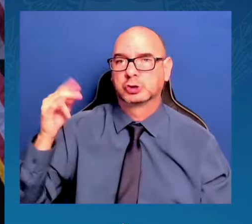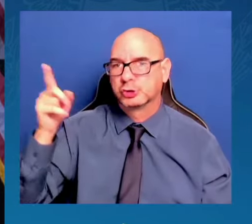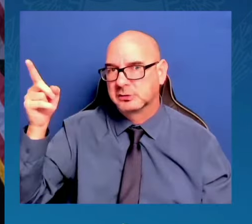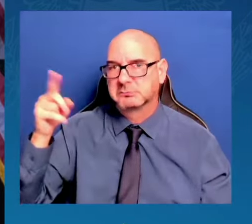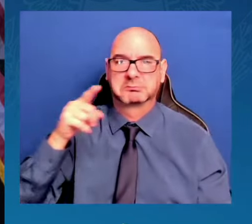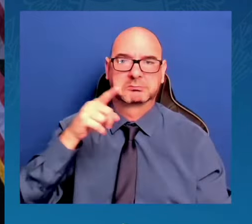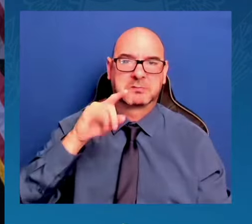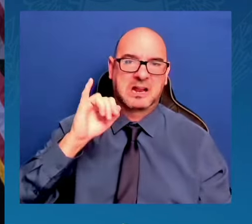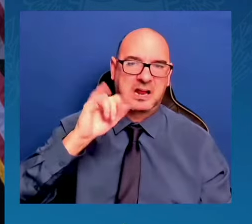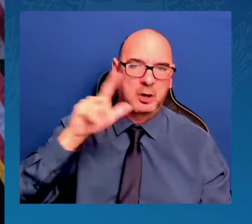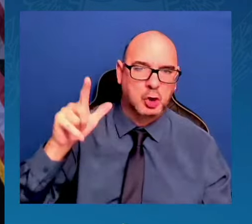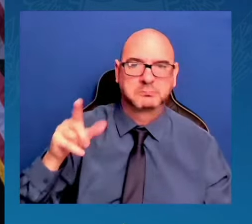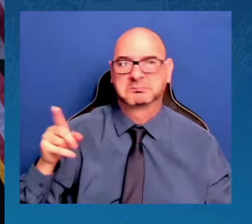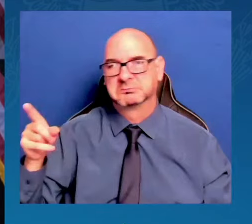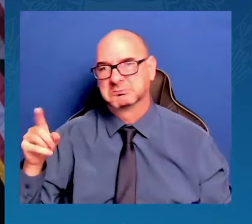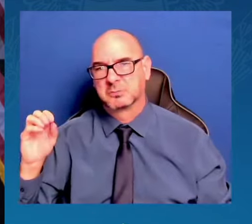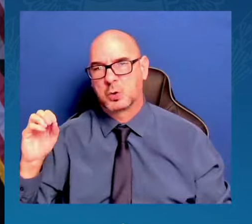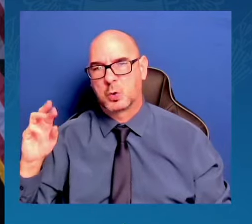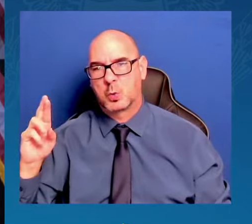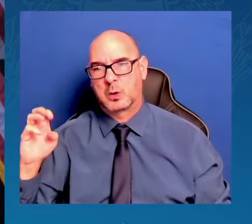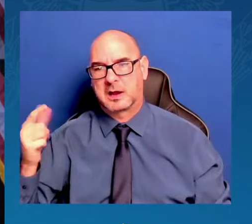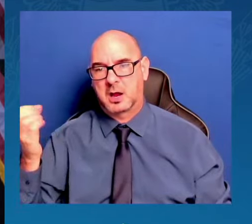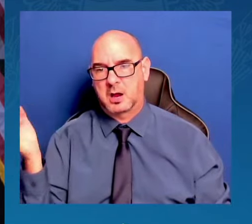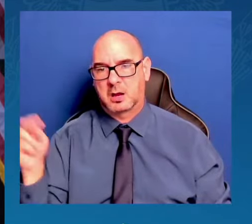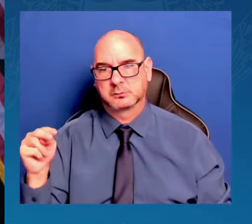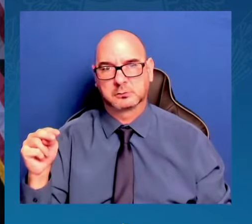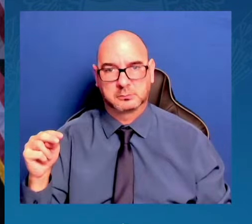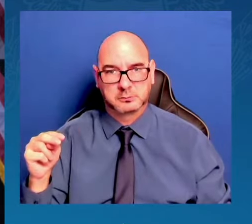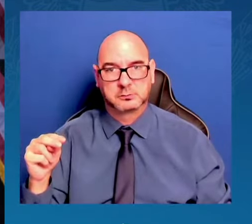Even then, people live in fear of what might be next